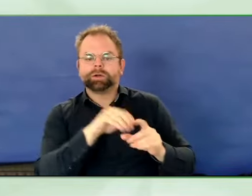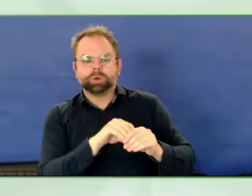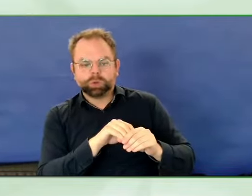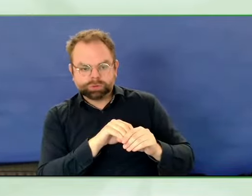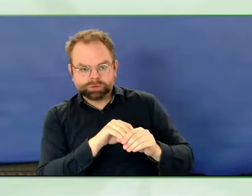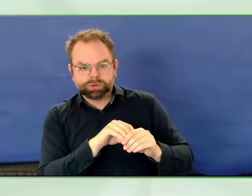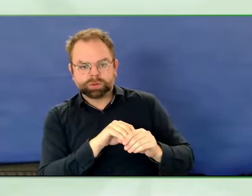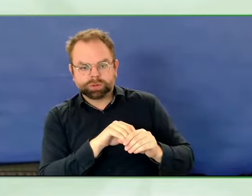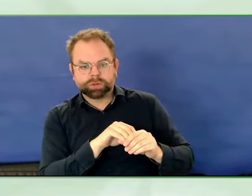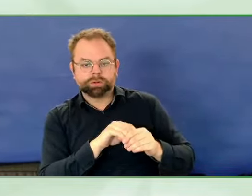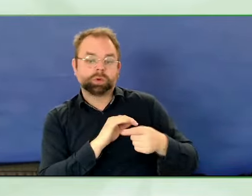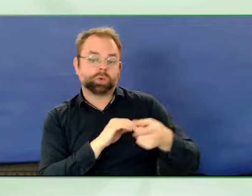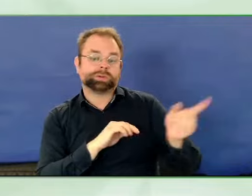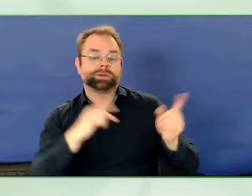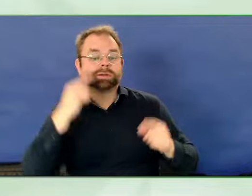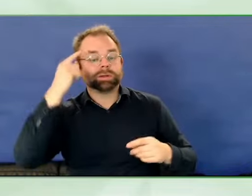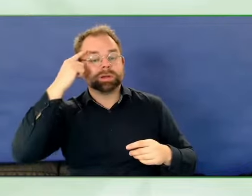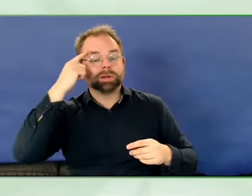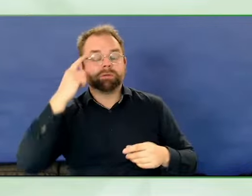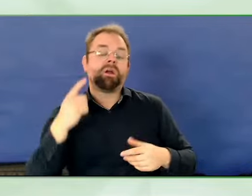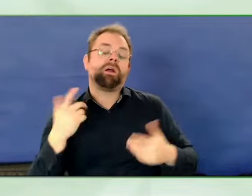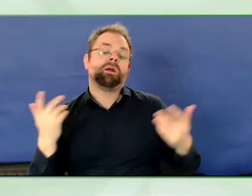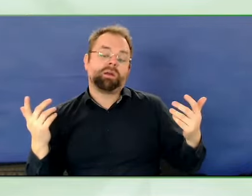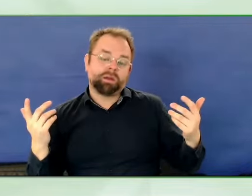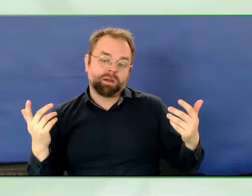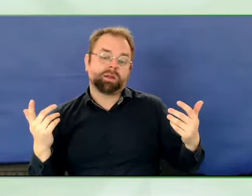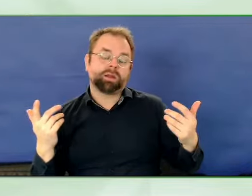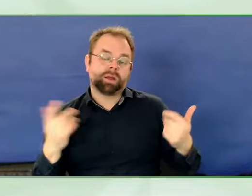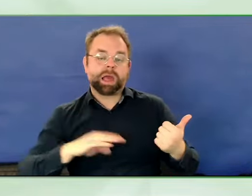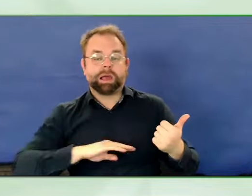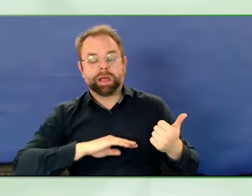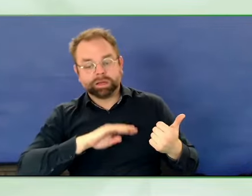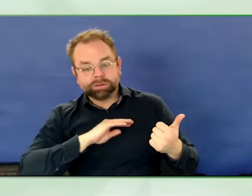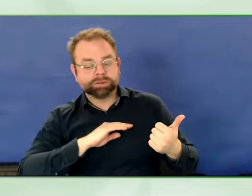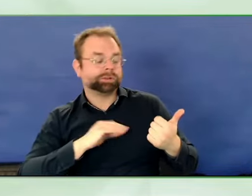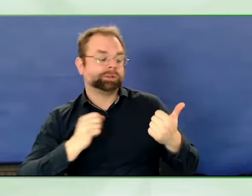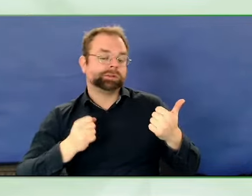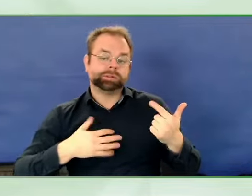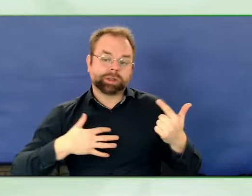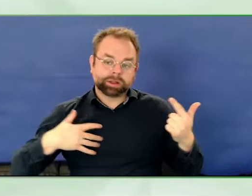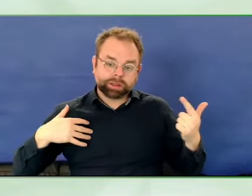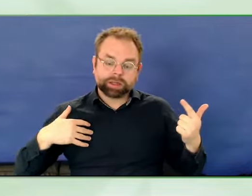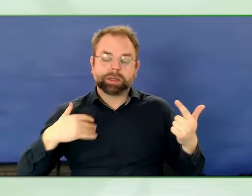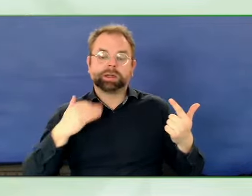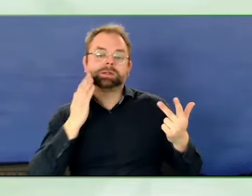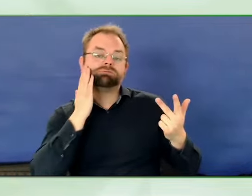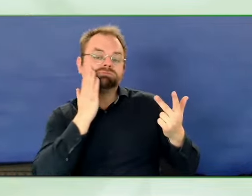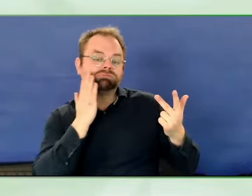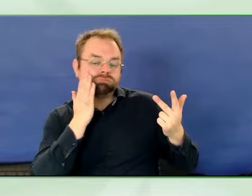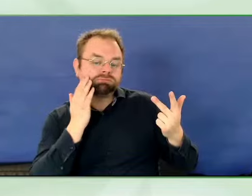What is it that you are doing? Irritate them. Irritation is the start of change.